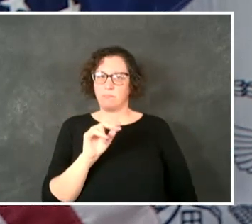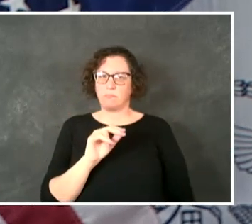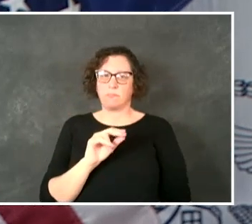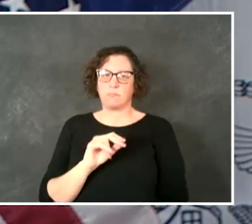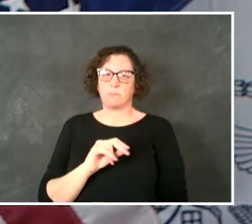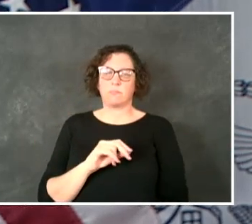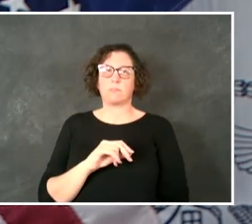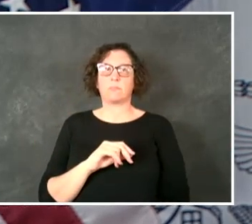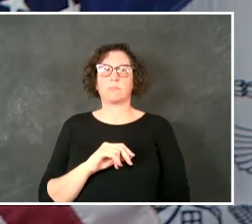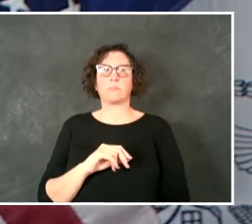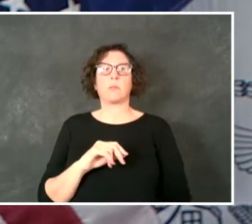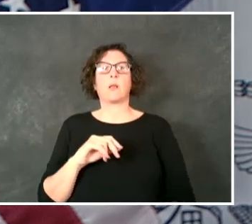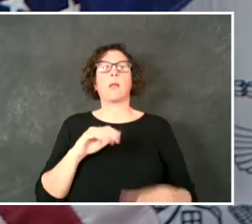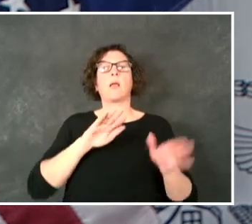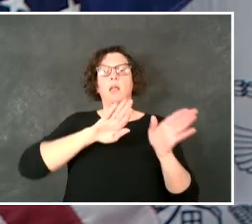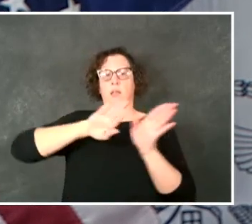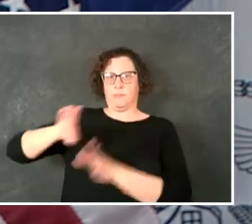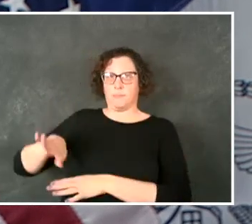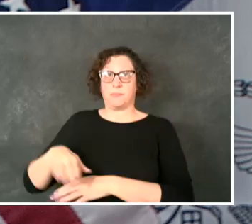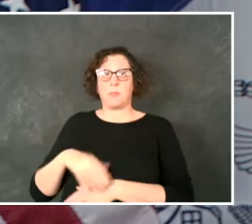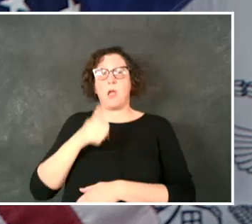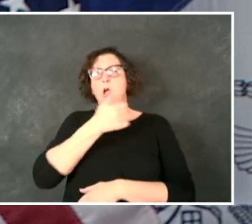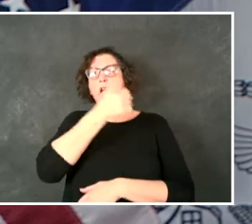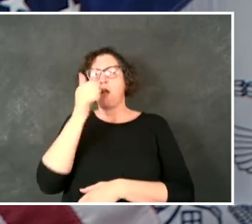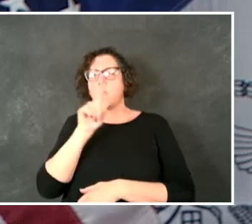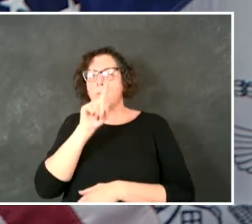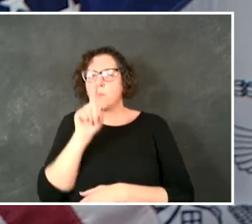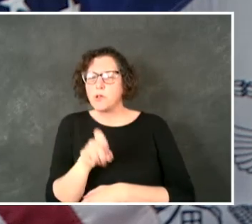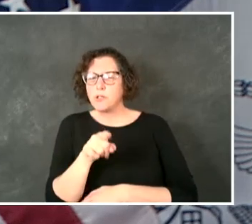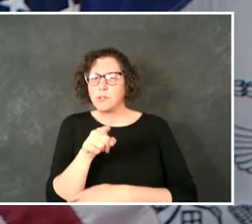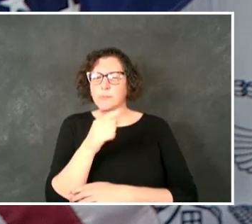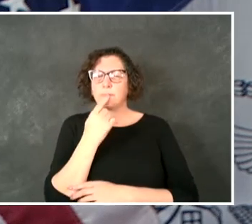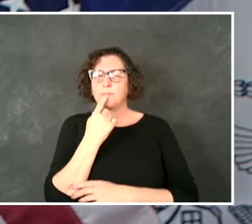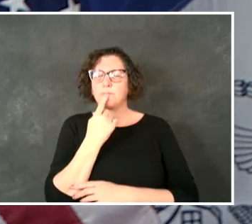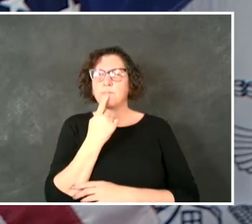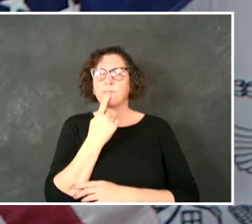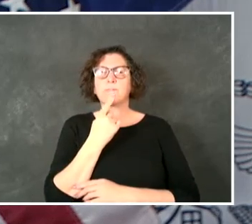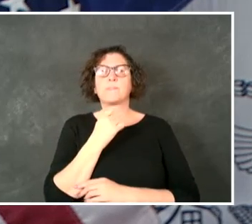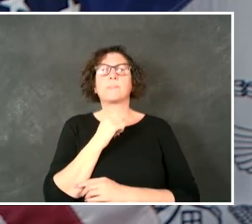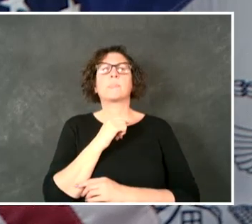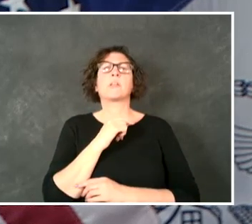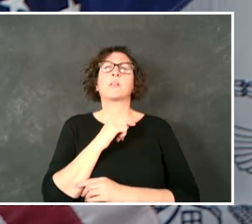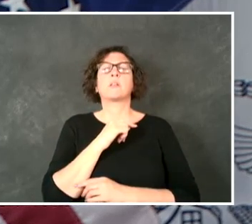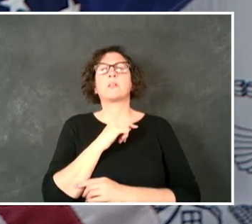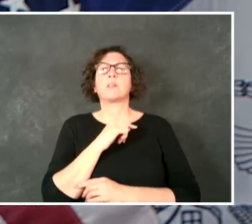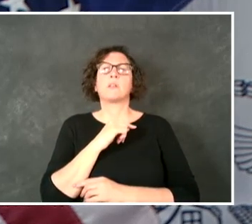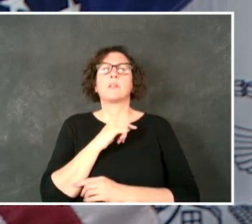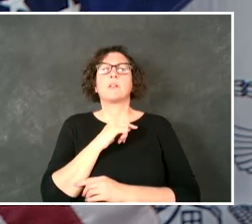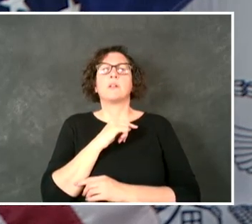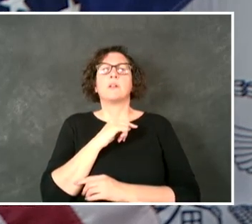WHOLE REST OF THE GOVERNMENT WILL BE DOING. TO YOUR OTHER